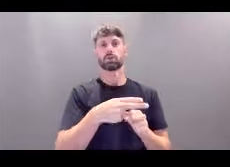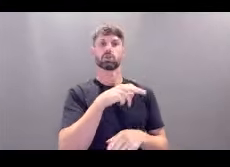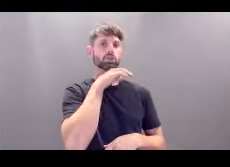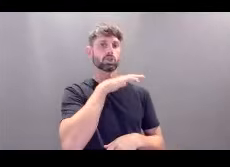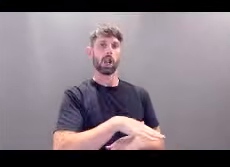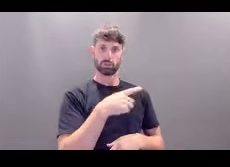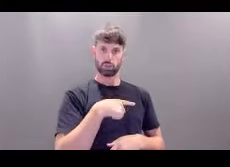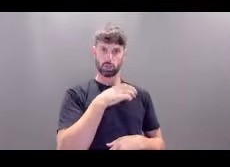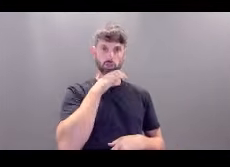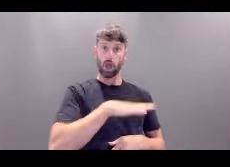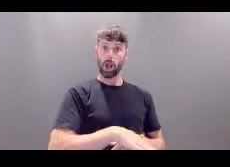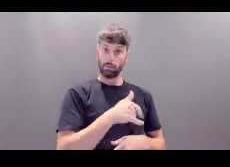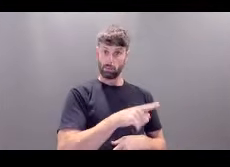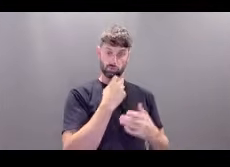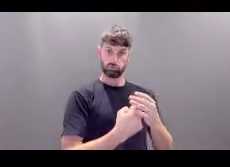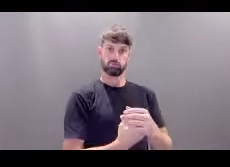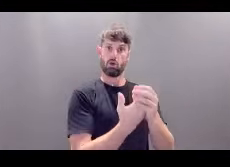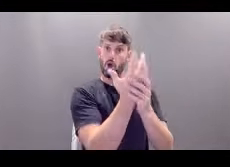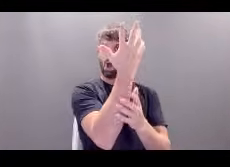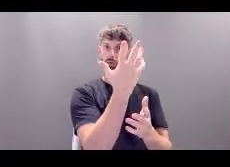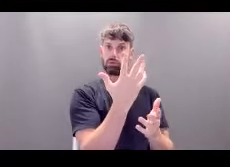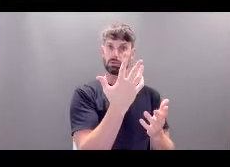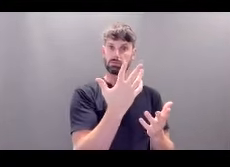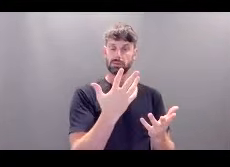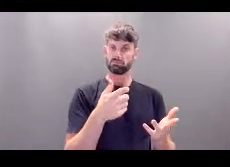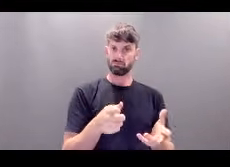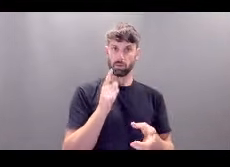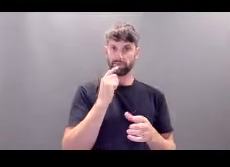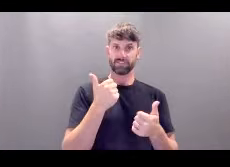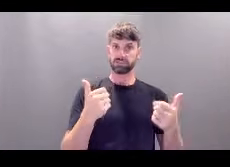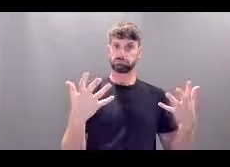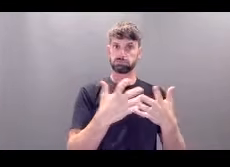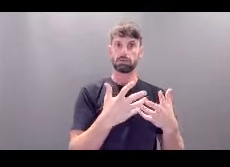outgrow the technology within a short period of time, or for